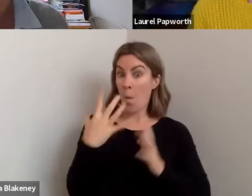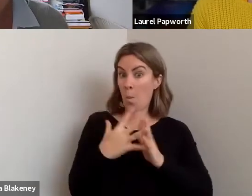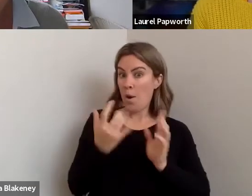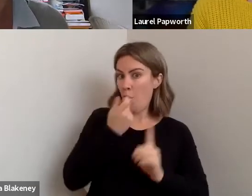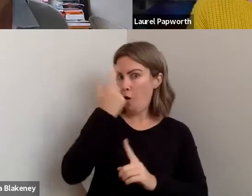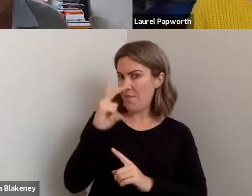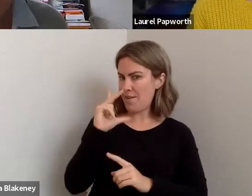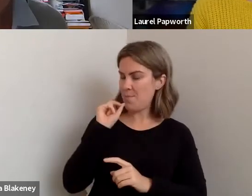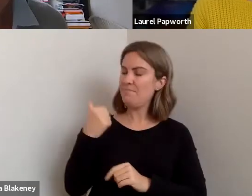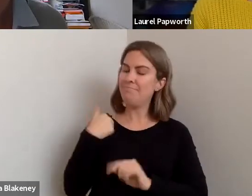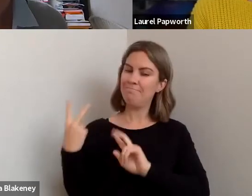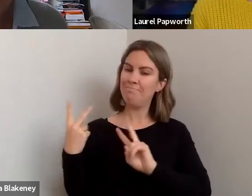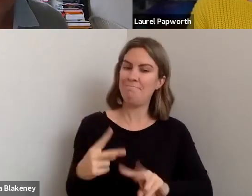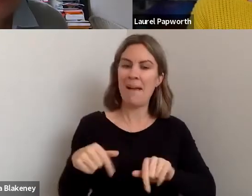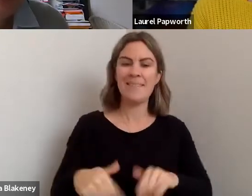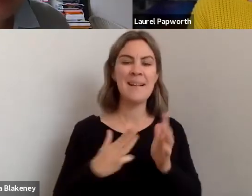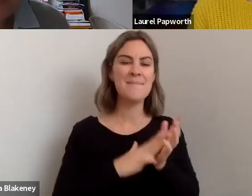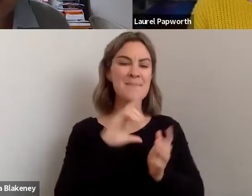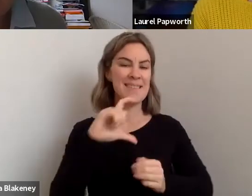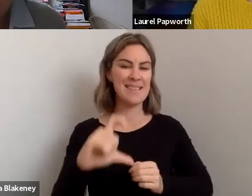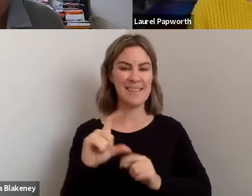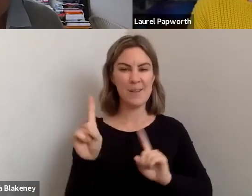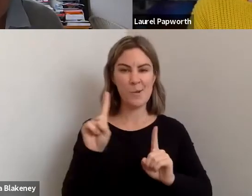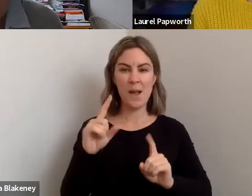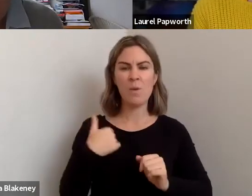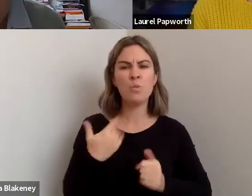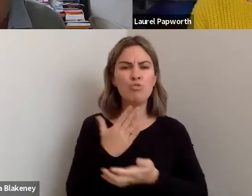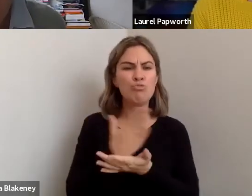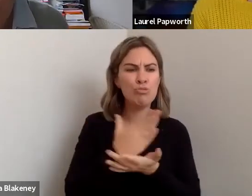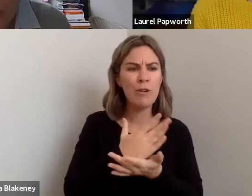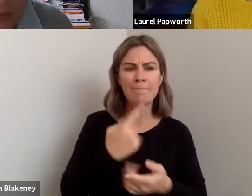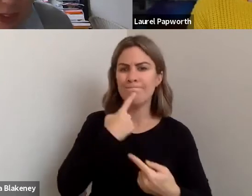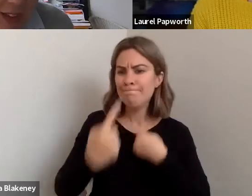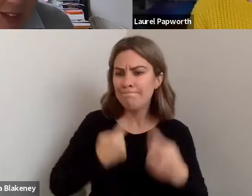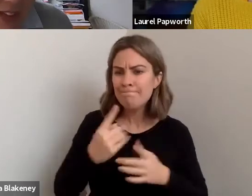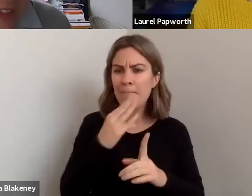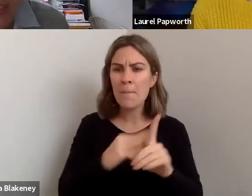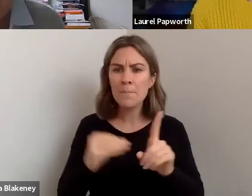Sharing insights into our wonderful industry, sector, community and world. I'd like to acknowledge